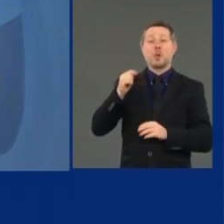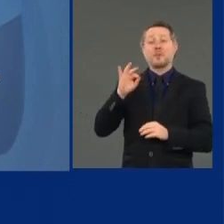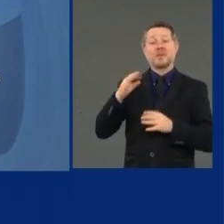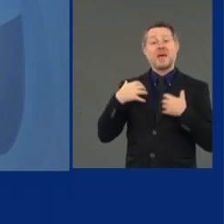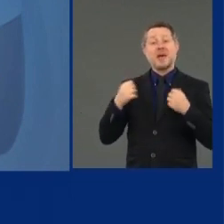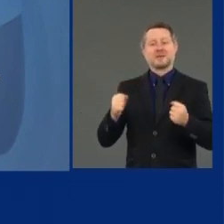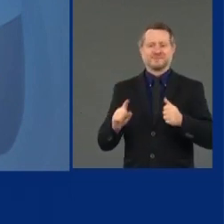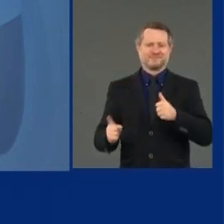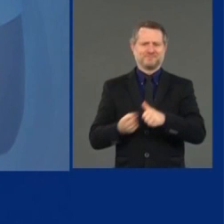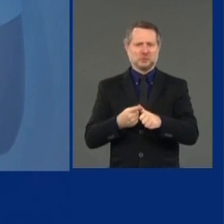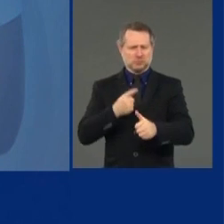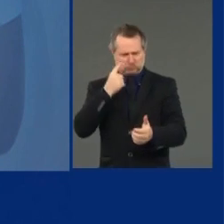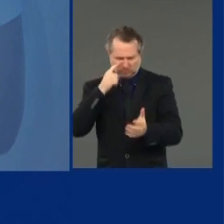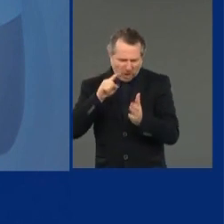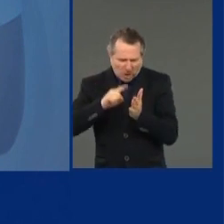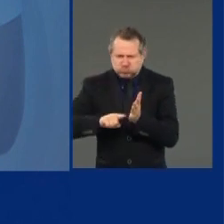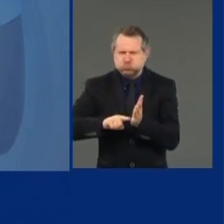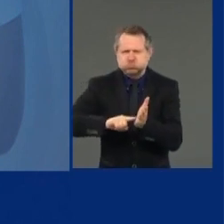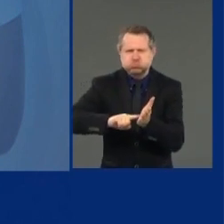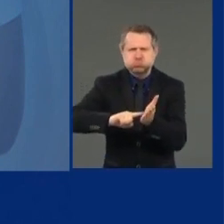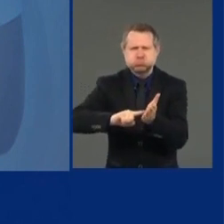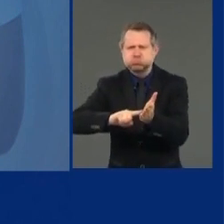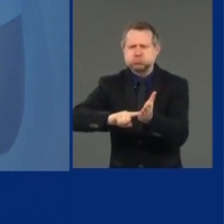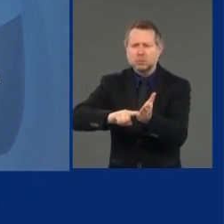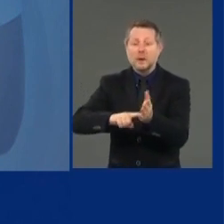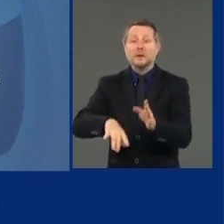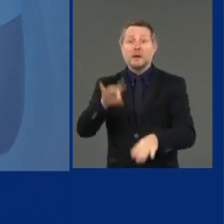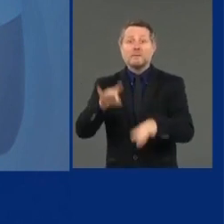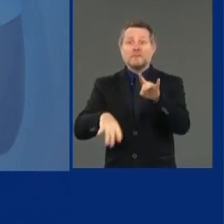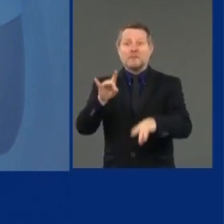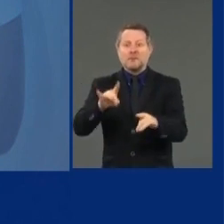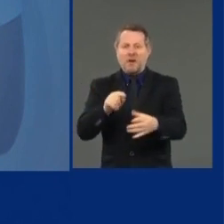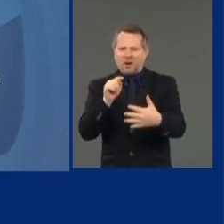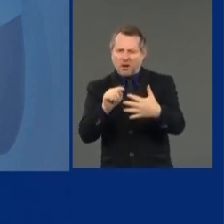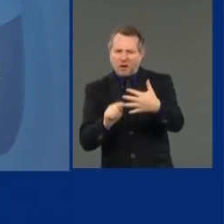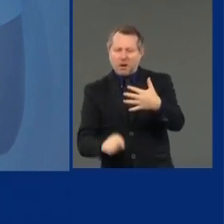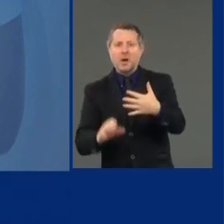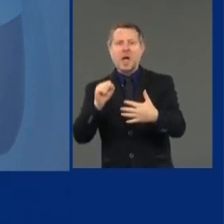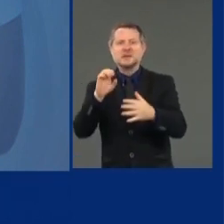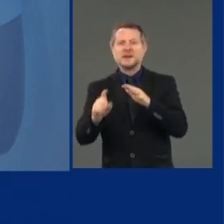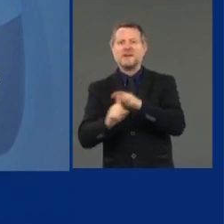HEALTH WAS THE FIRST TO REALLY INVESTIGATE THIS.